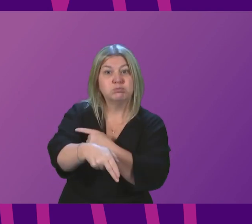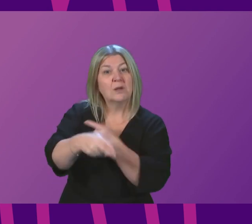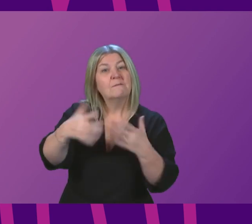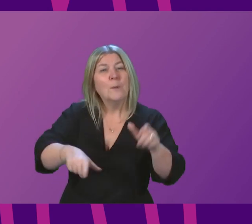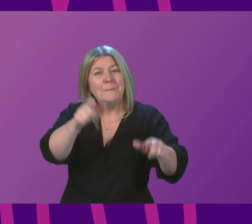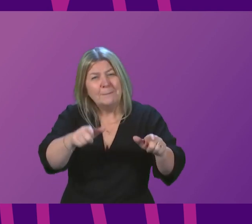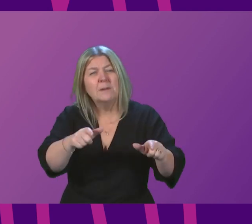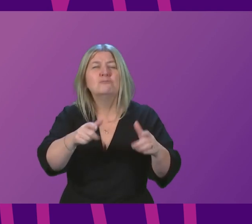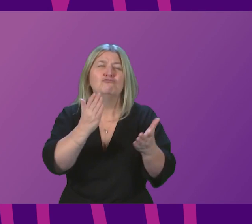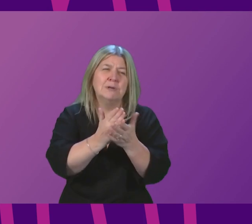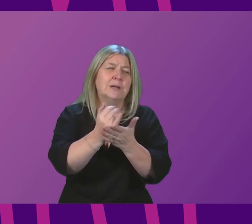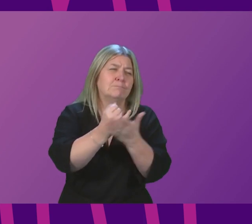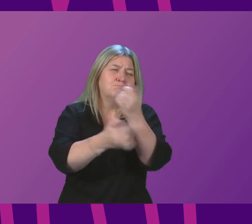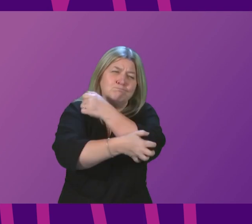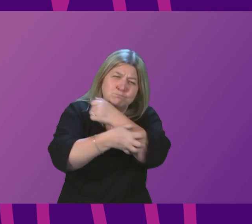poorest families in our country.